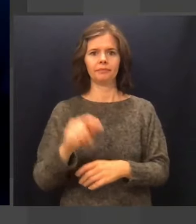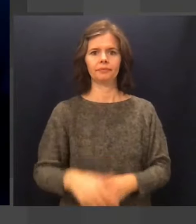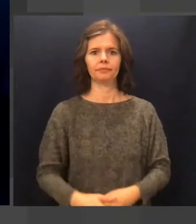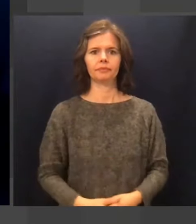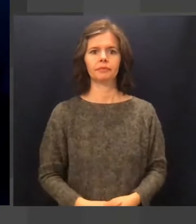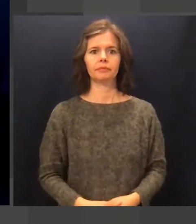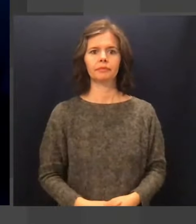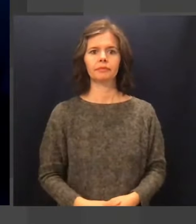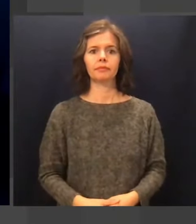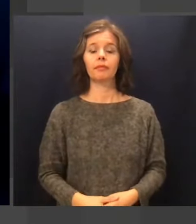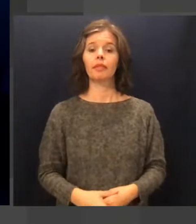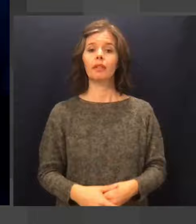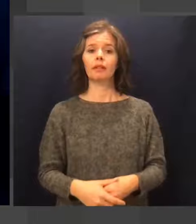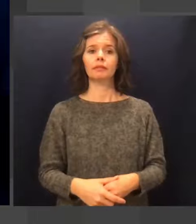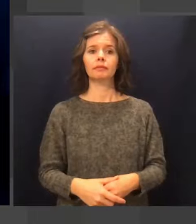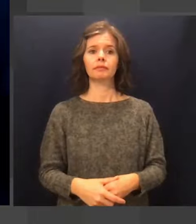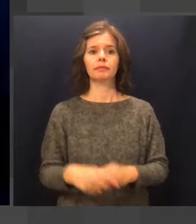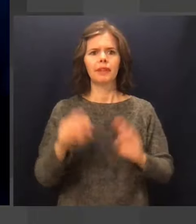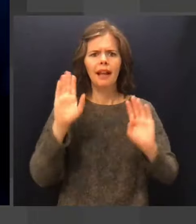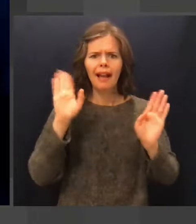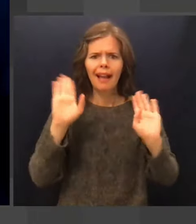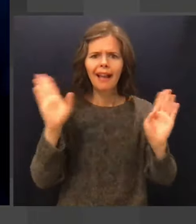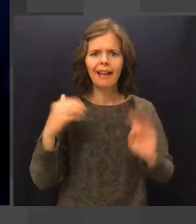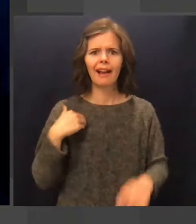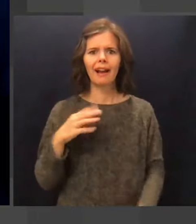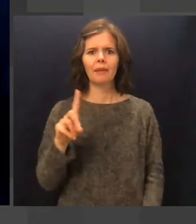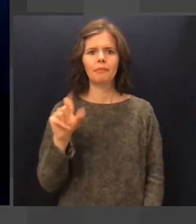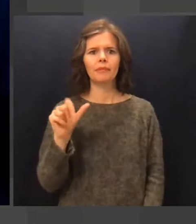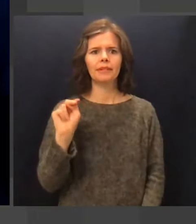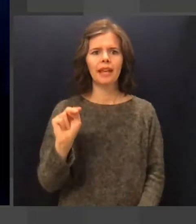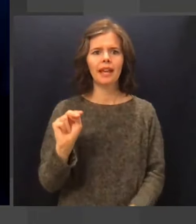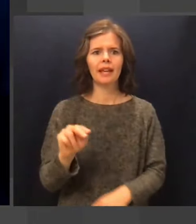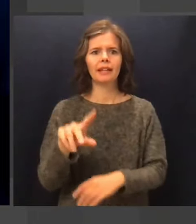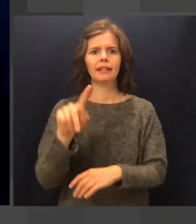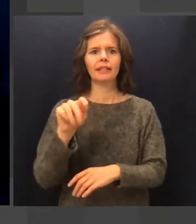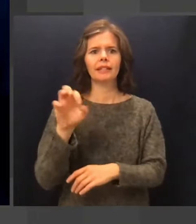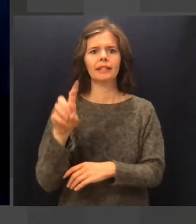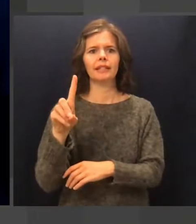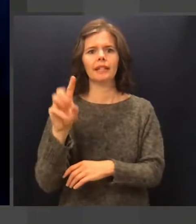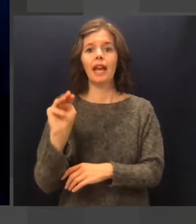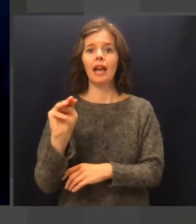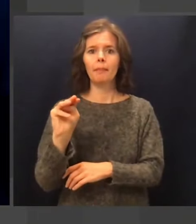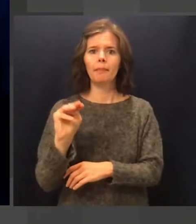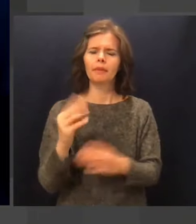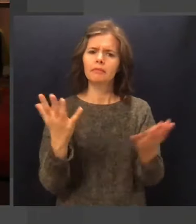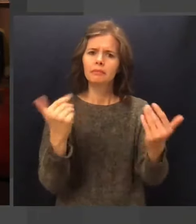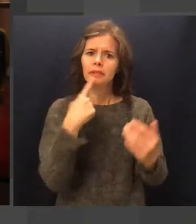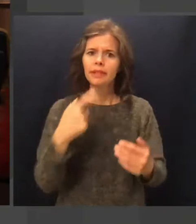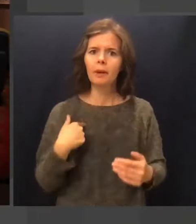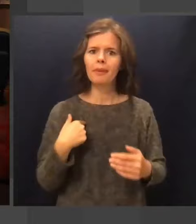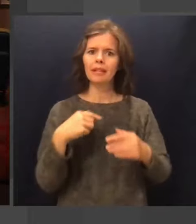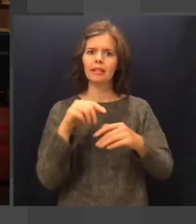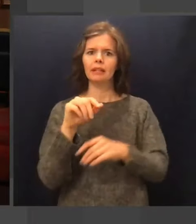COMMUNITY QUESTION.